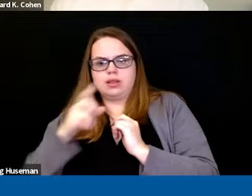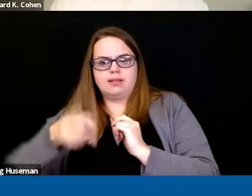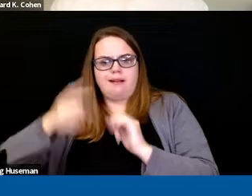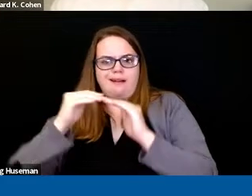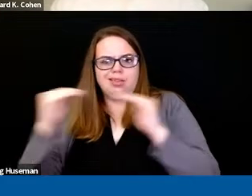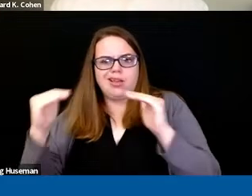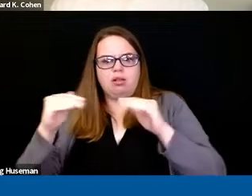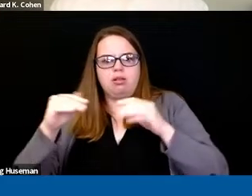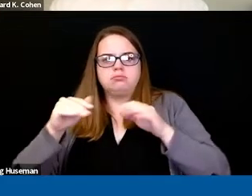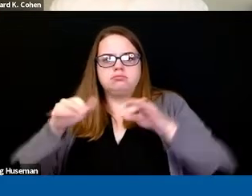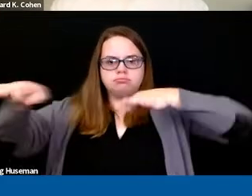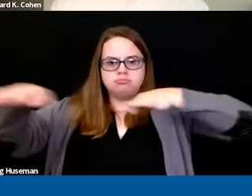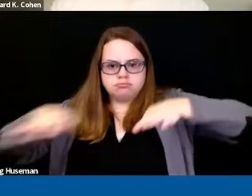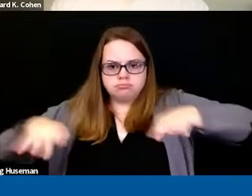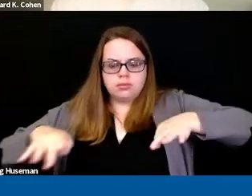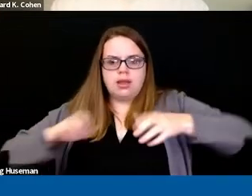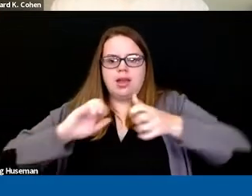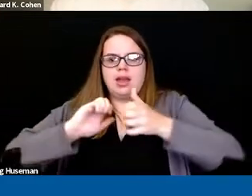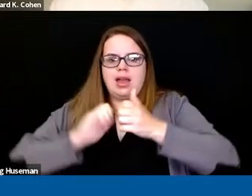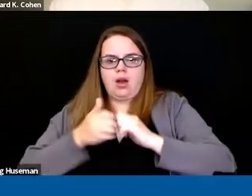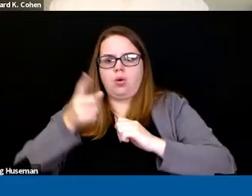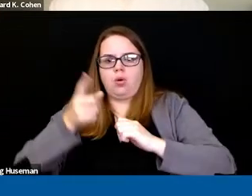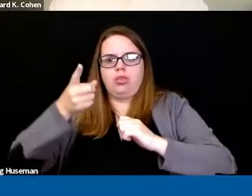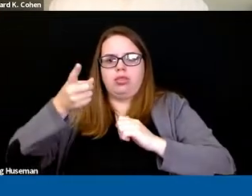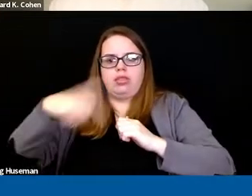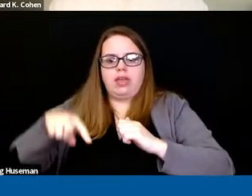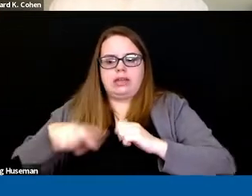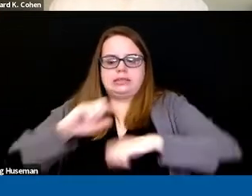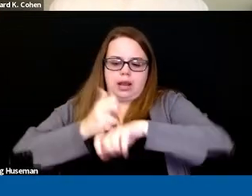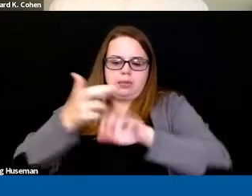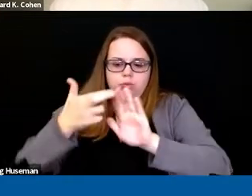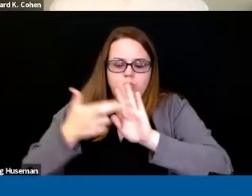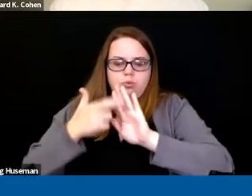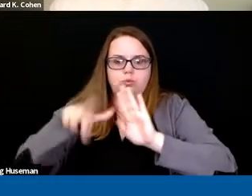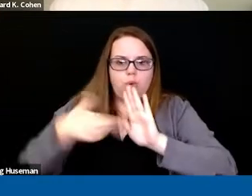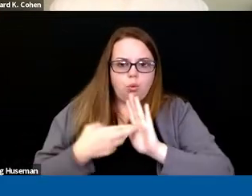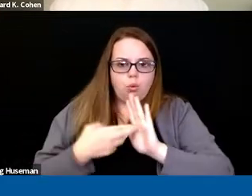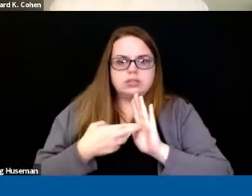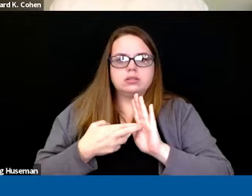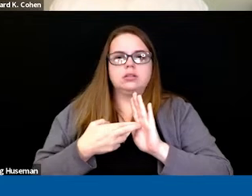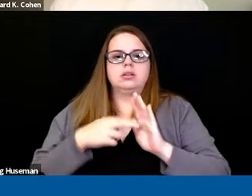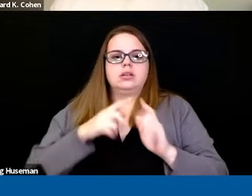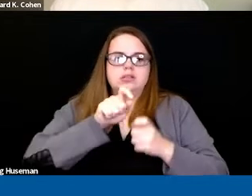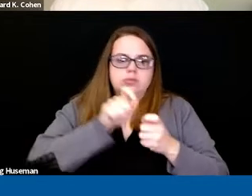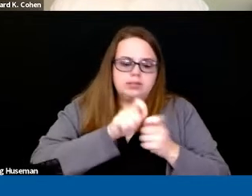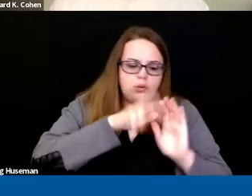of how the Spec define roles, how you can use this information when specifying roles for your ARIA components.